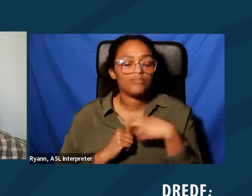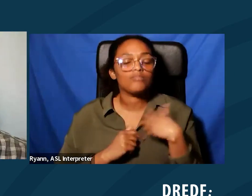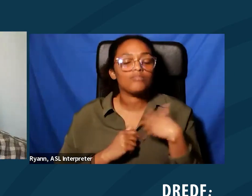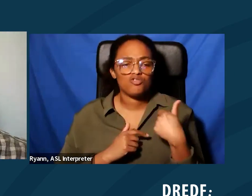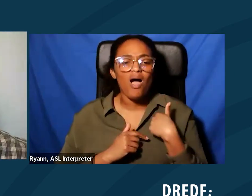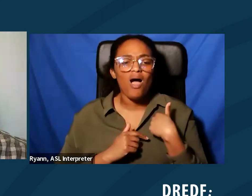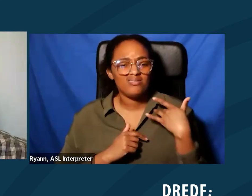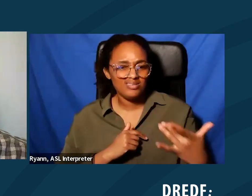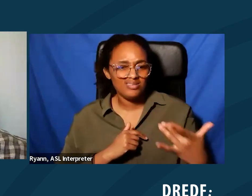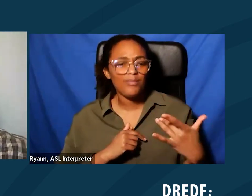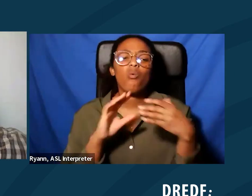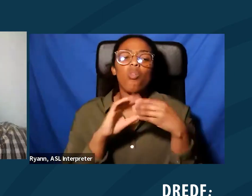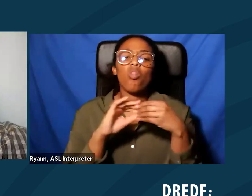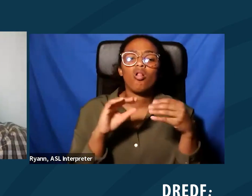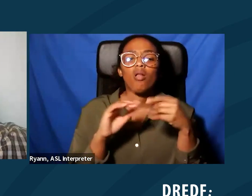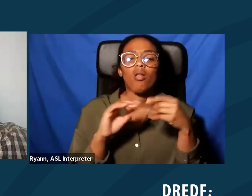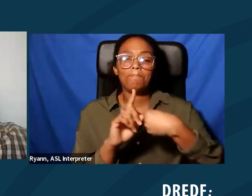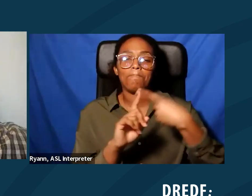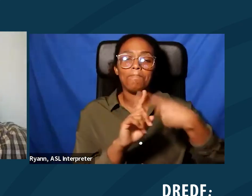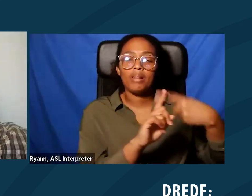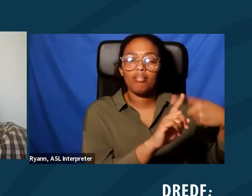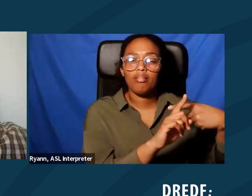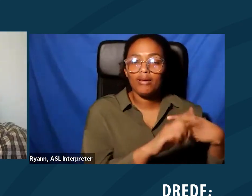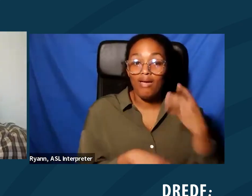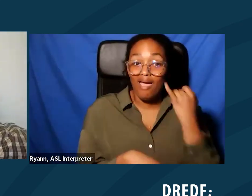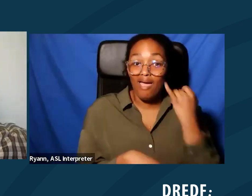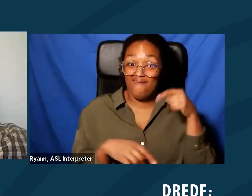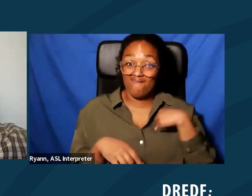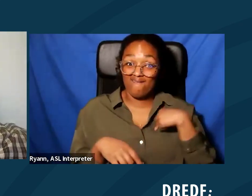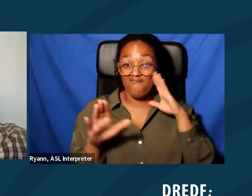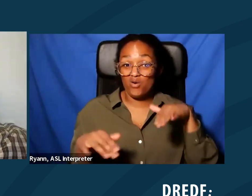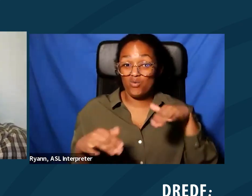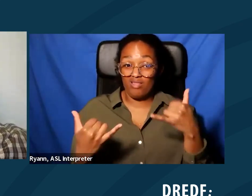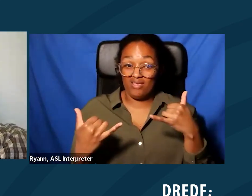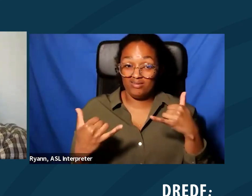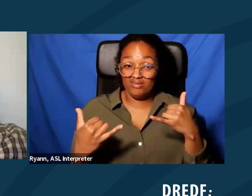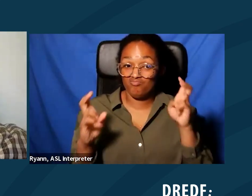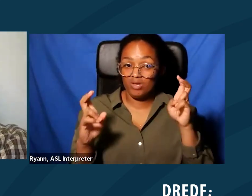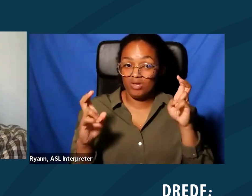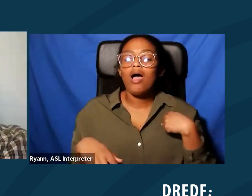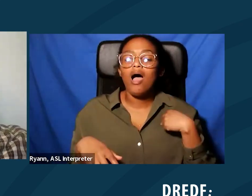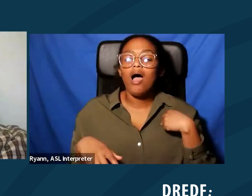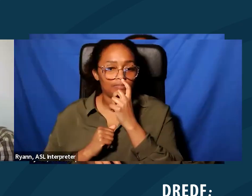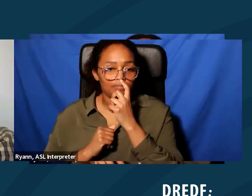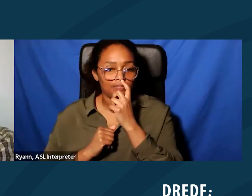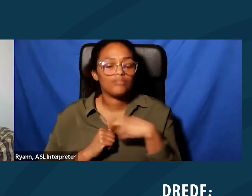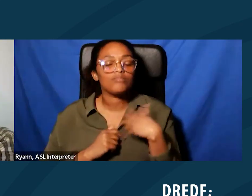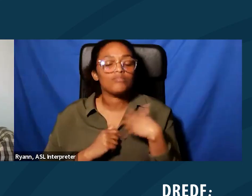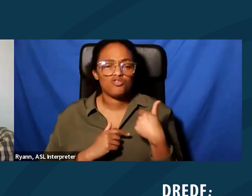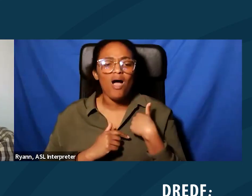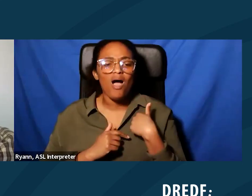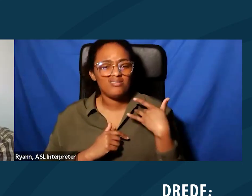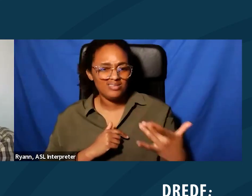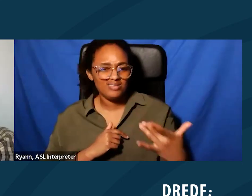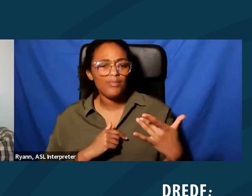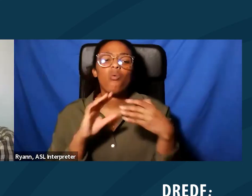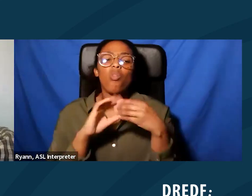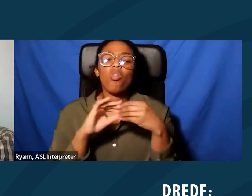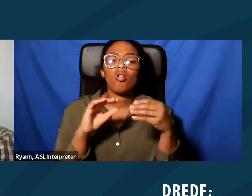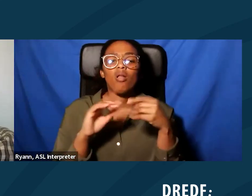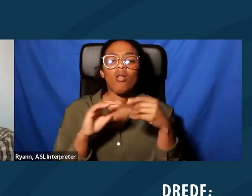long. I do a lot of monthly messages. And if I was doing a message on this, what I would call it